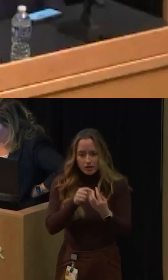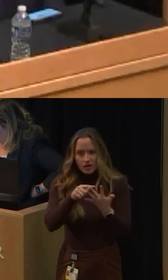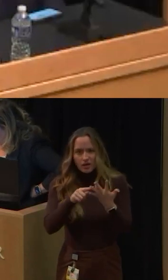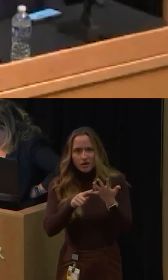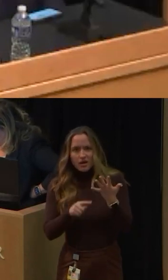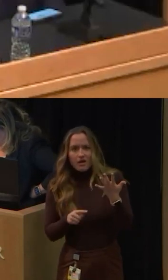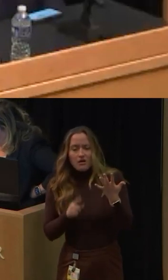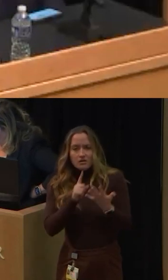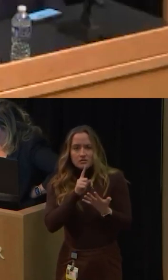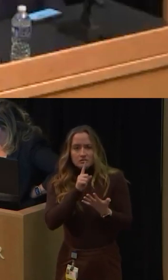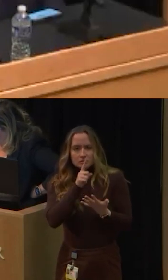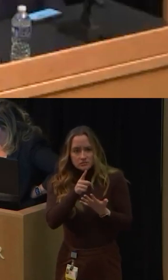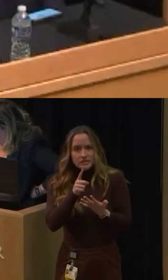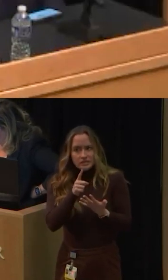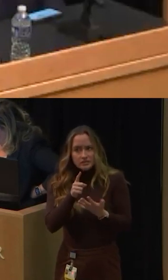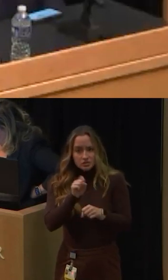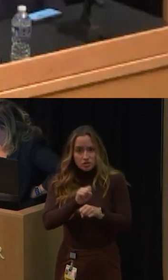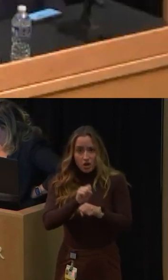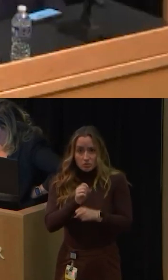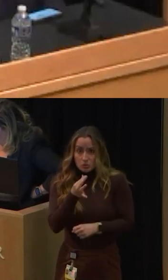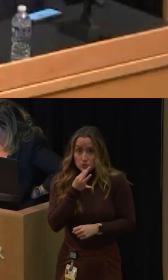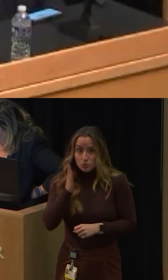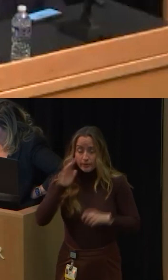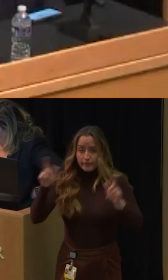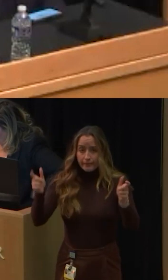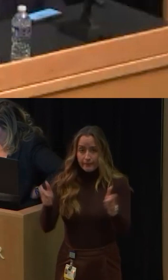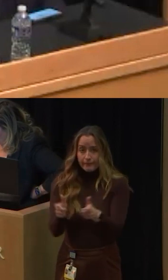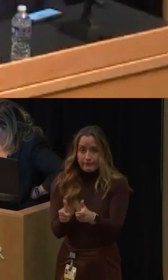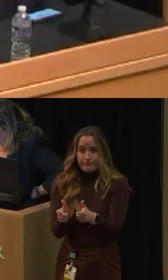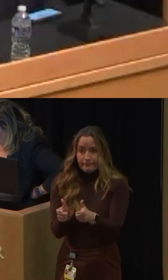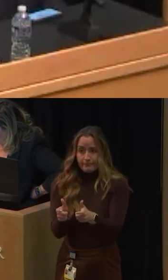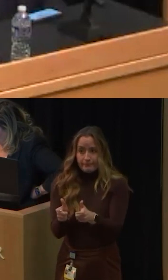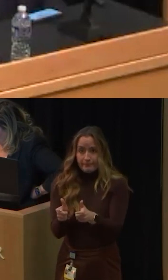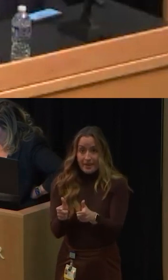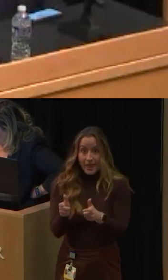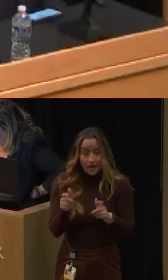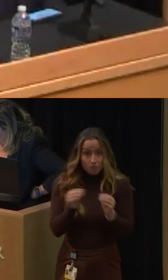that are going to be very shortly vacated by people with nobody to fill them,